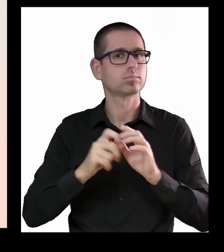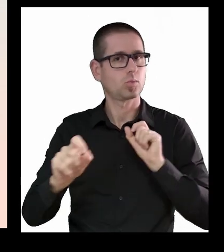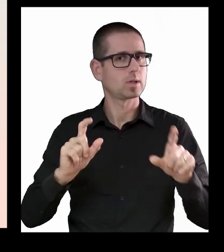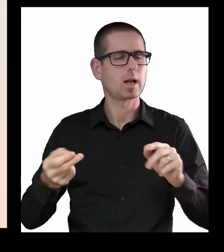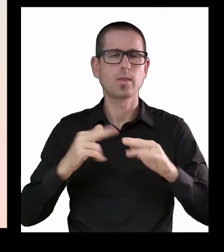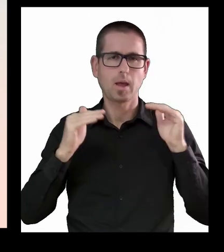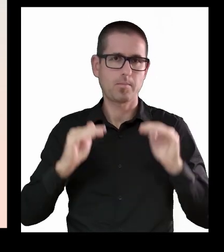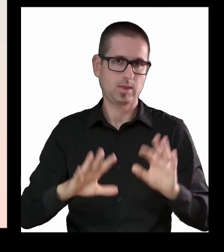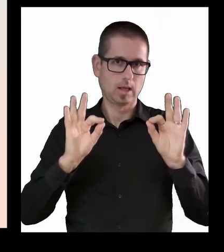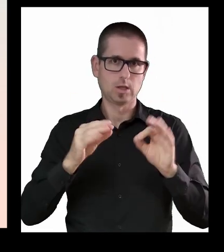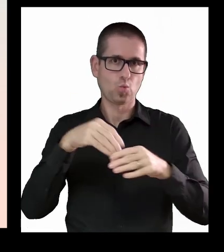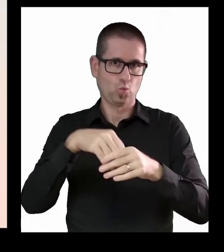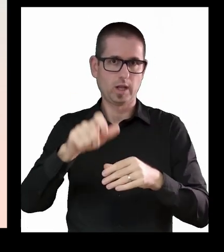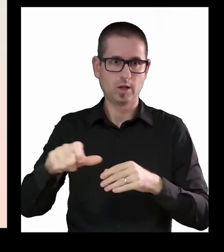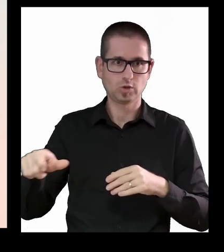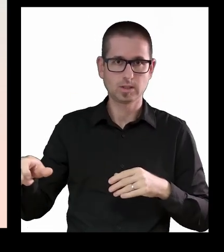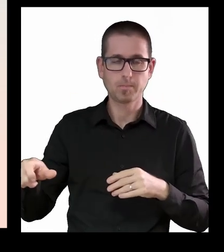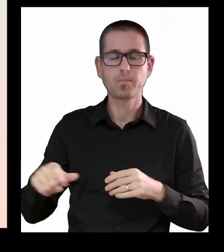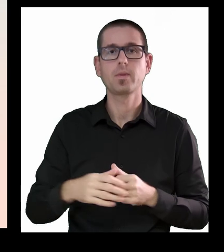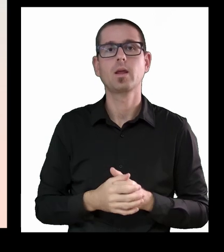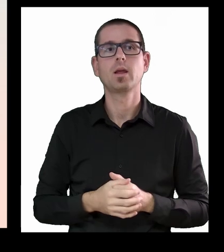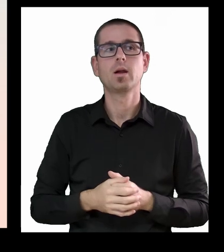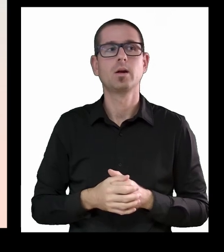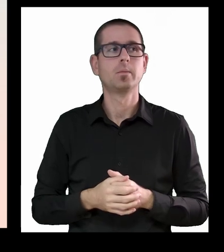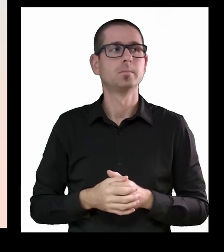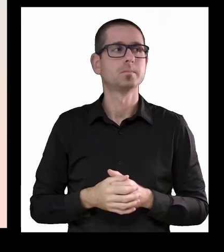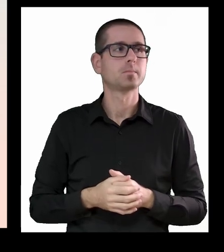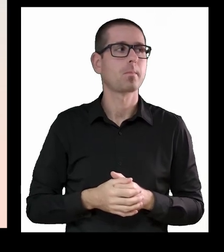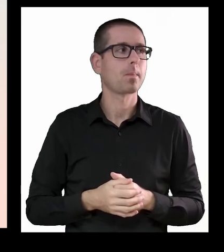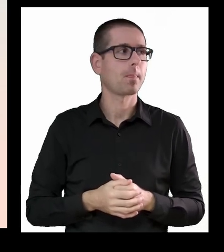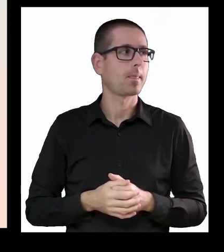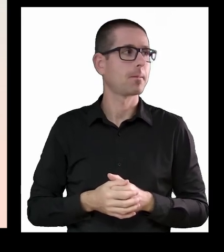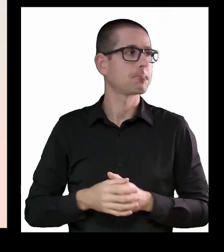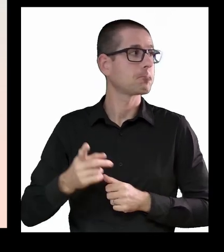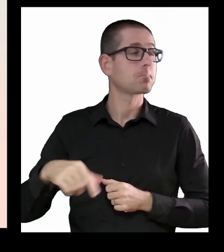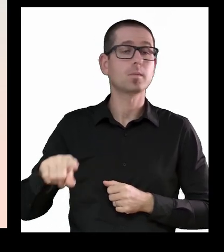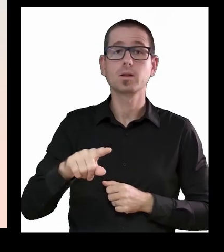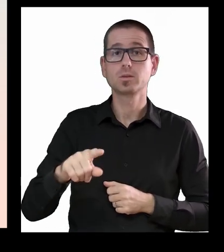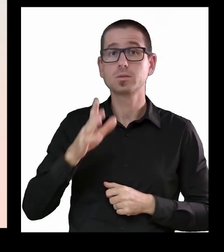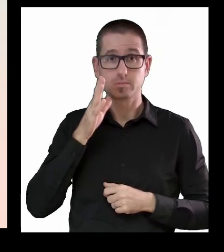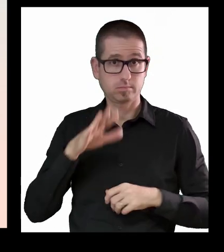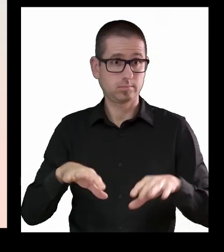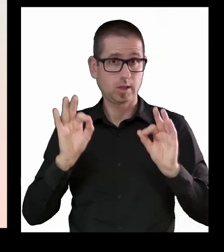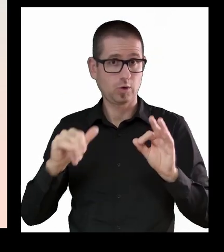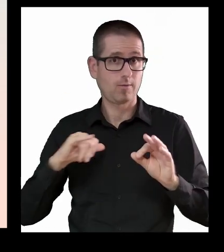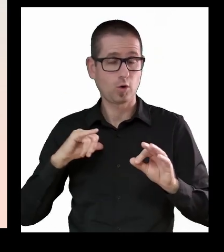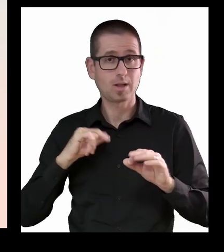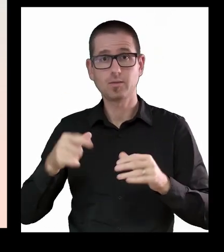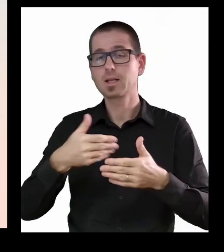participants and 10 participants would find information in these letters about the project,